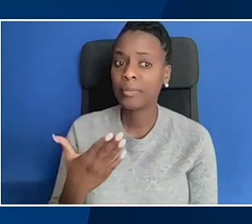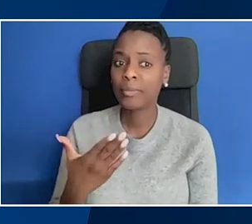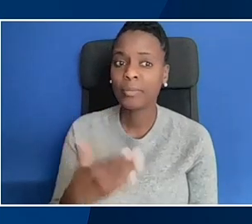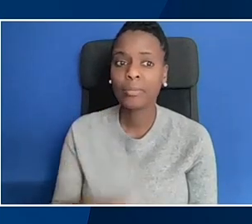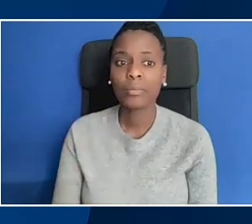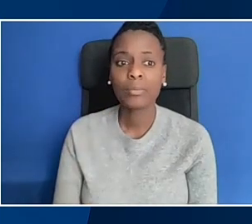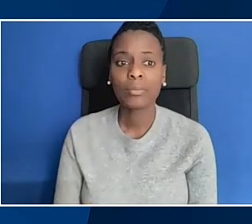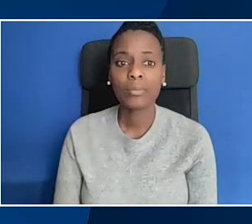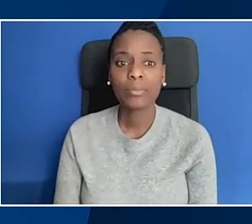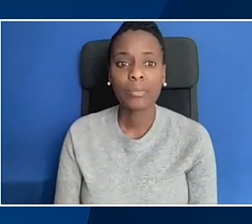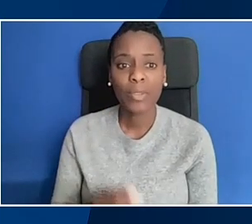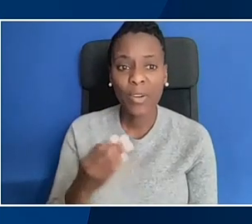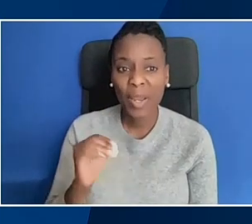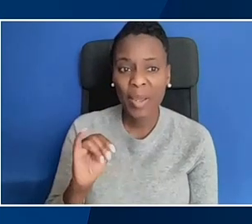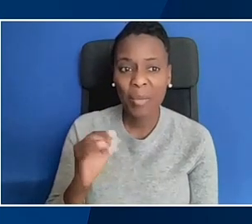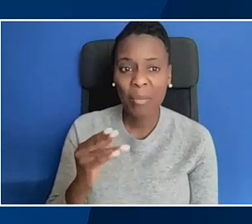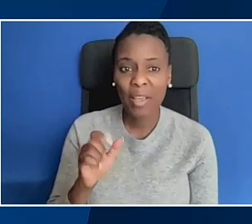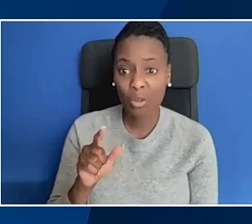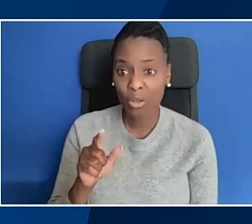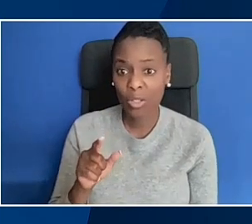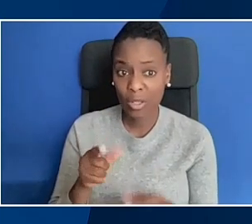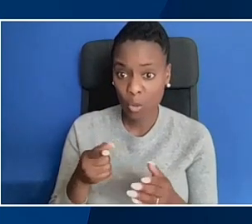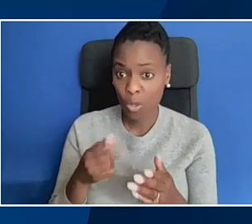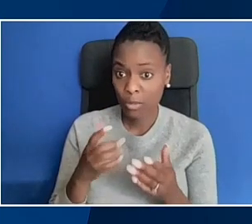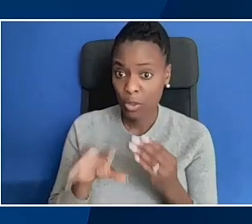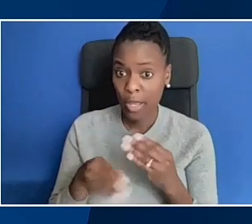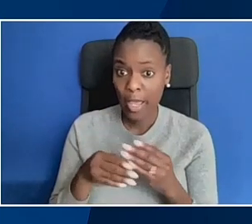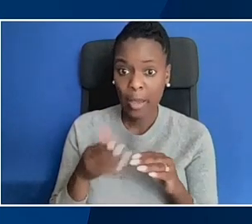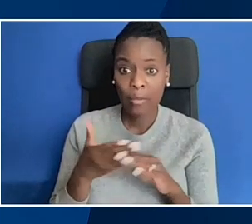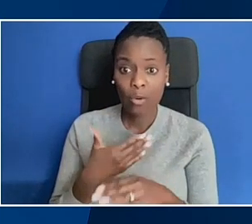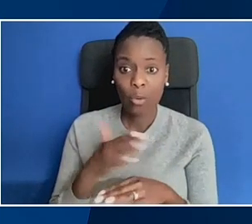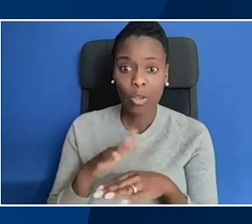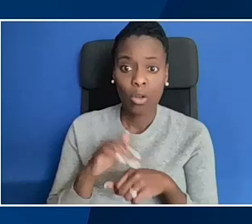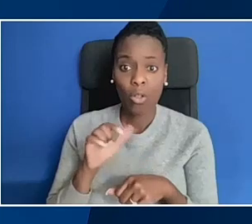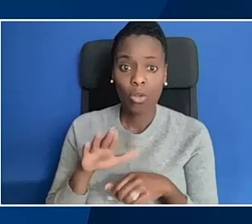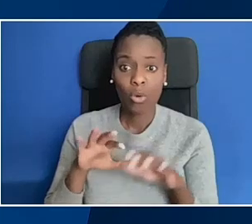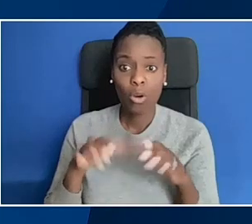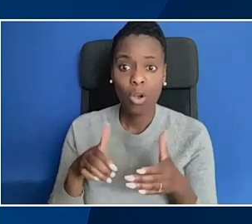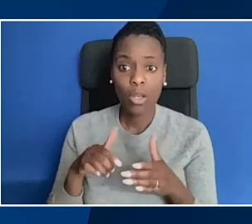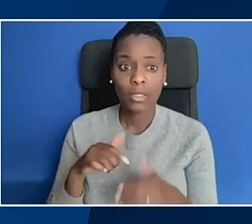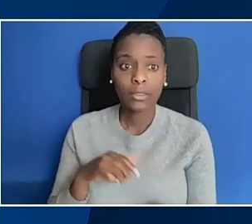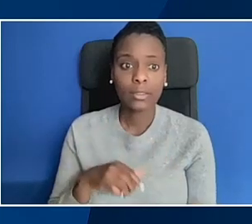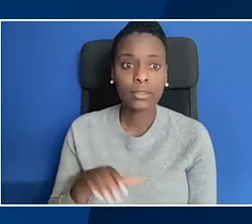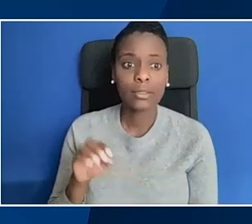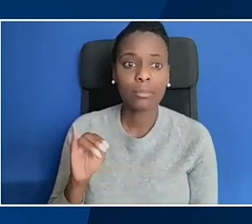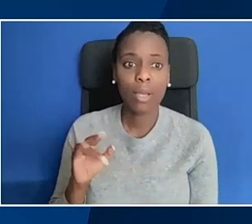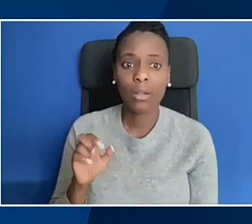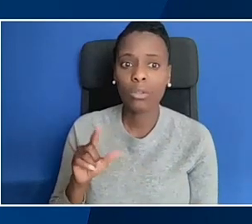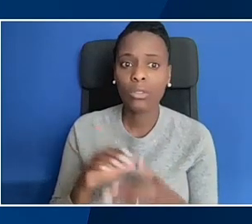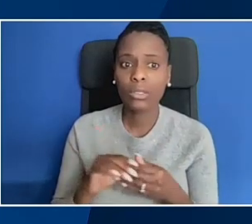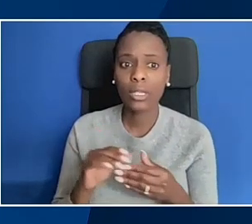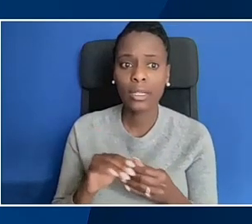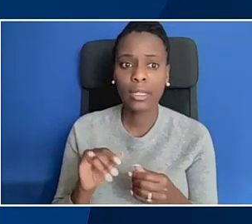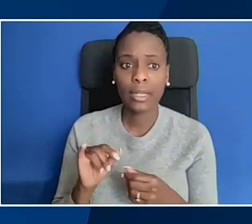call for your caucus. Did you have something to add before we do that? Just a question. If we're going to go on a- if others are going to go on a caucus for